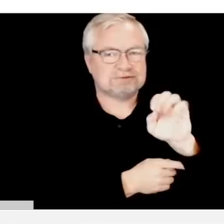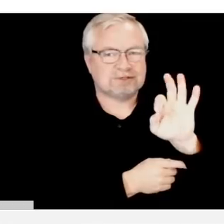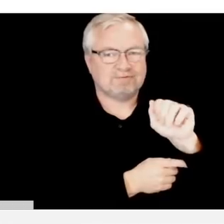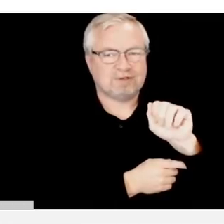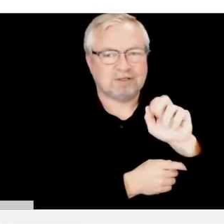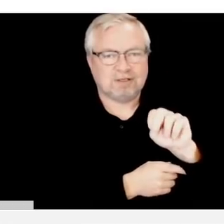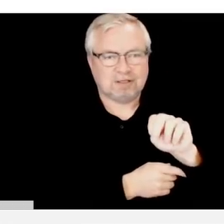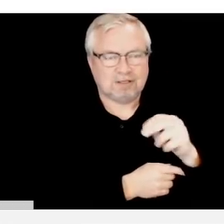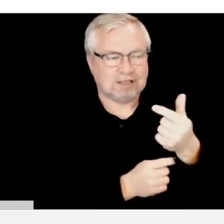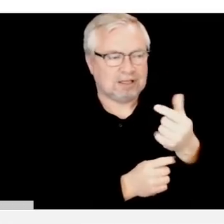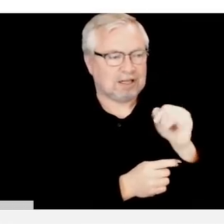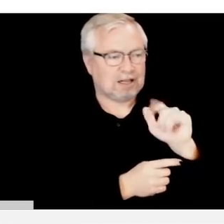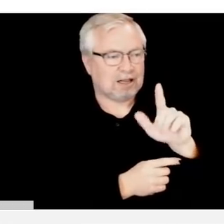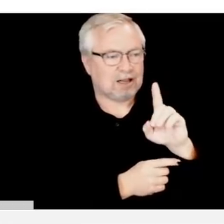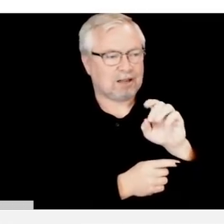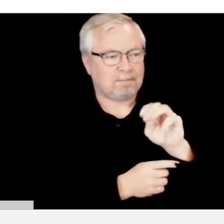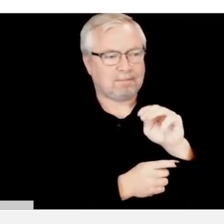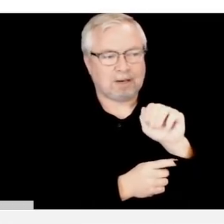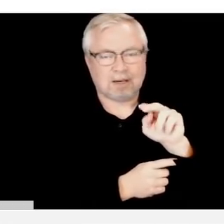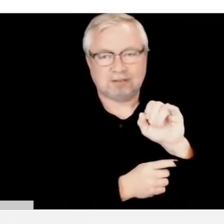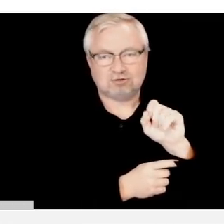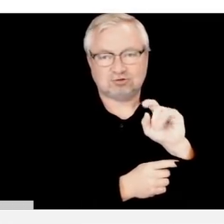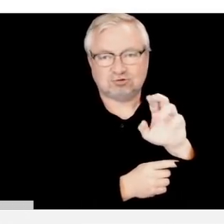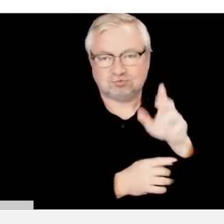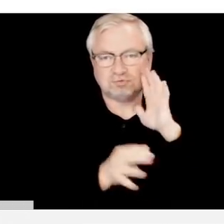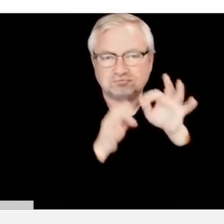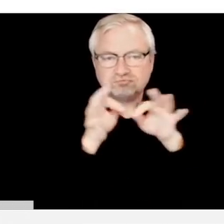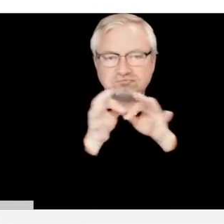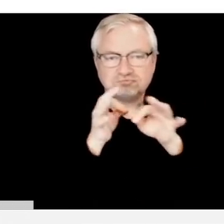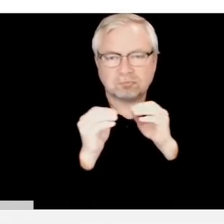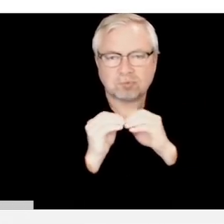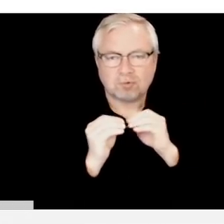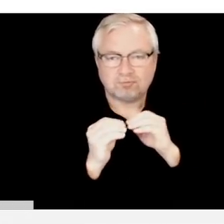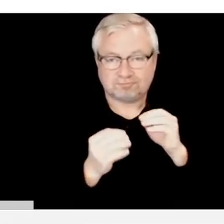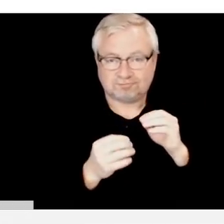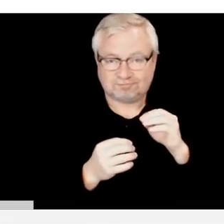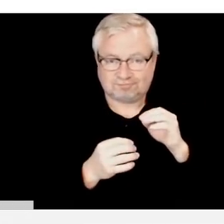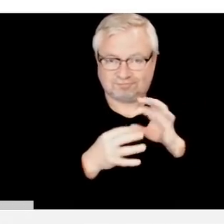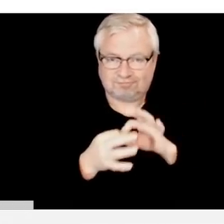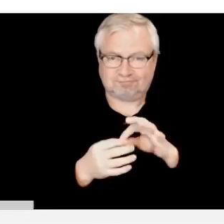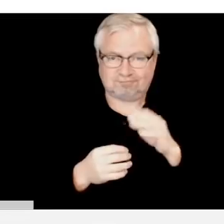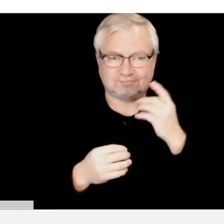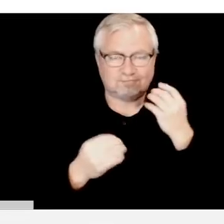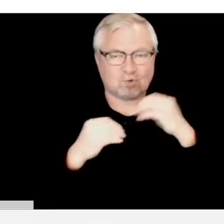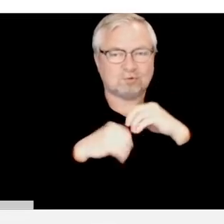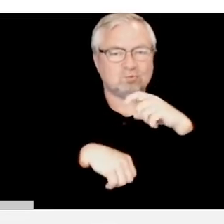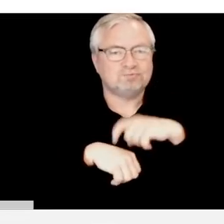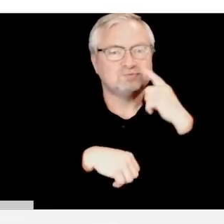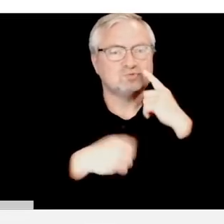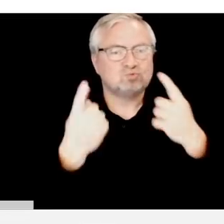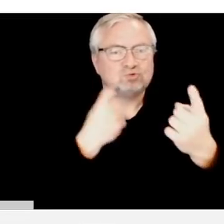And then we'll get through this as quickly as possible so we can have plenty of time for your questions. Take it away, Stefan, thank you.